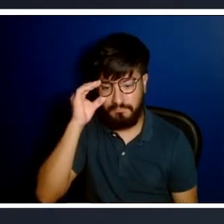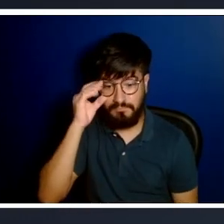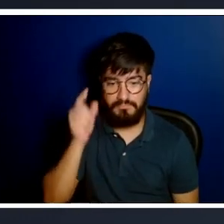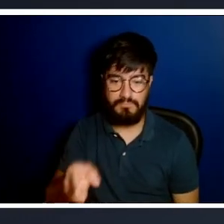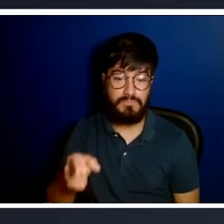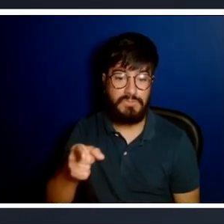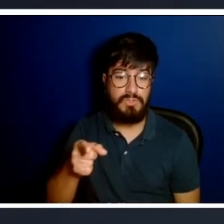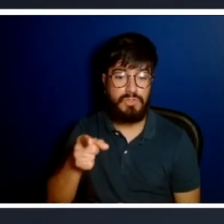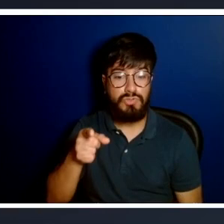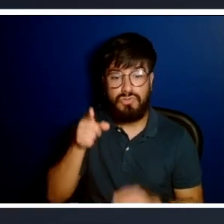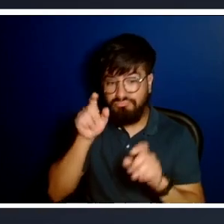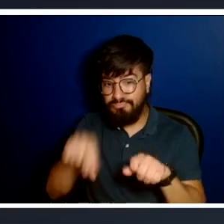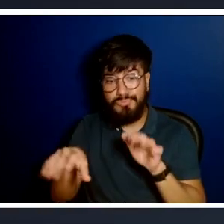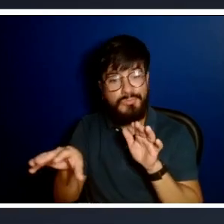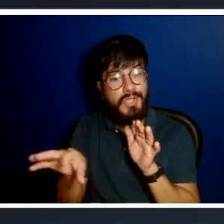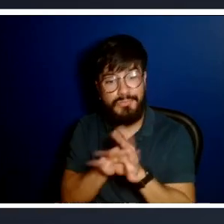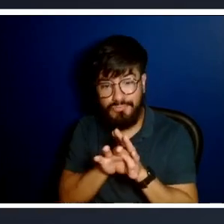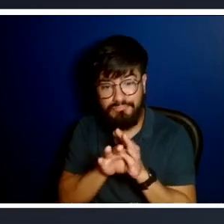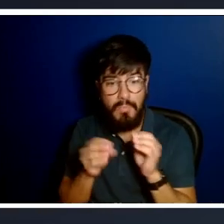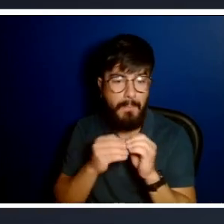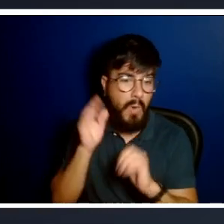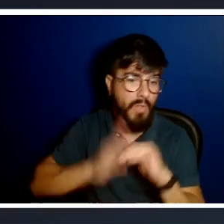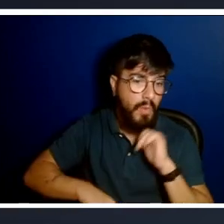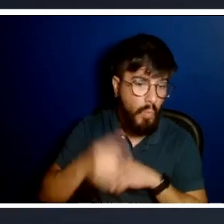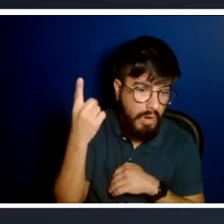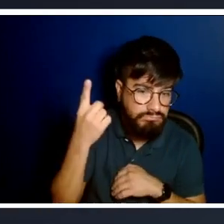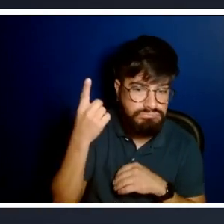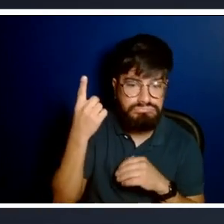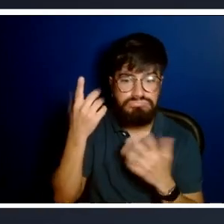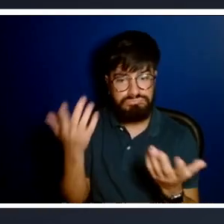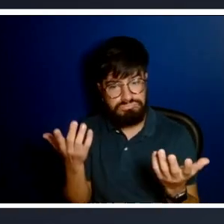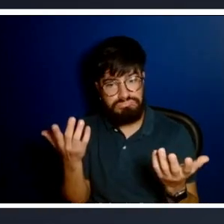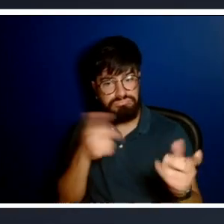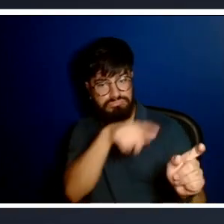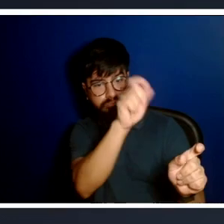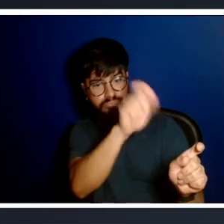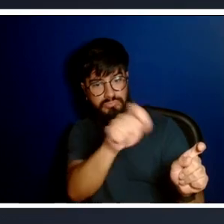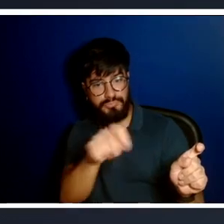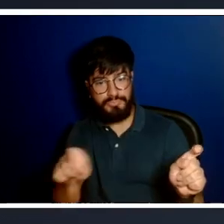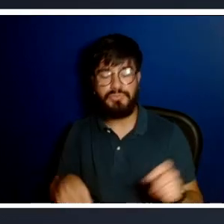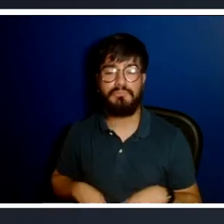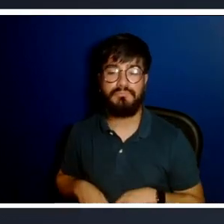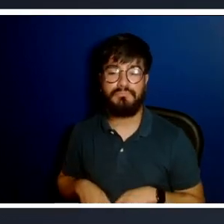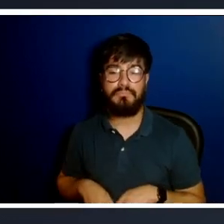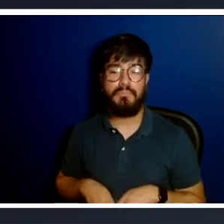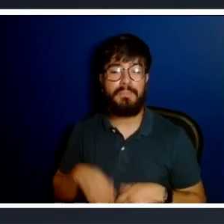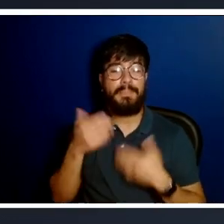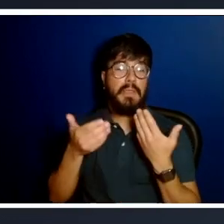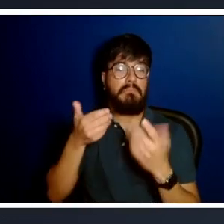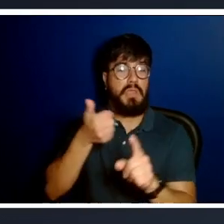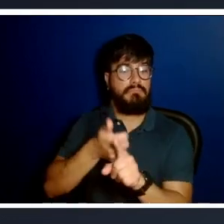so you don't have to choose just one thing. What will you do? Will you help by writing down and